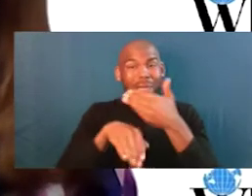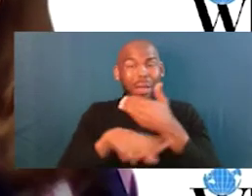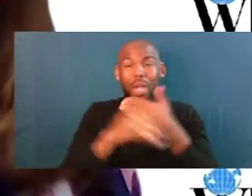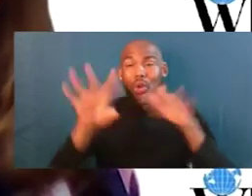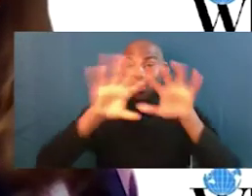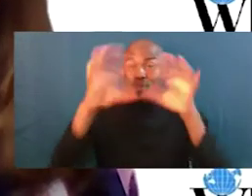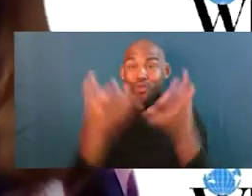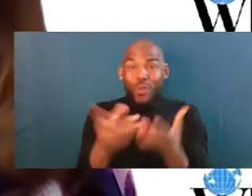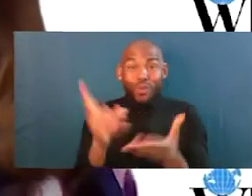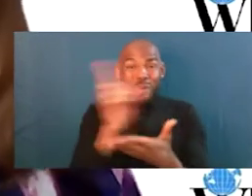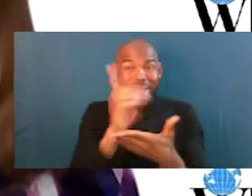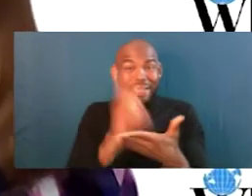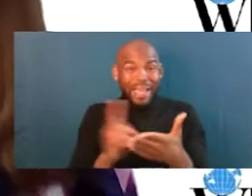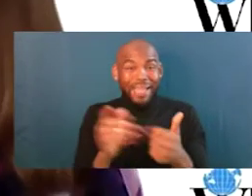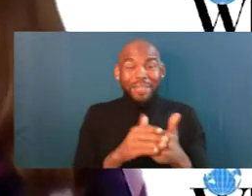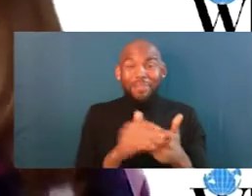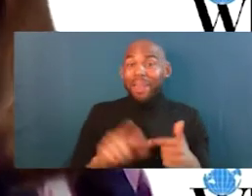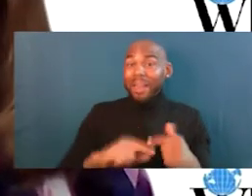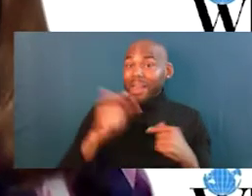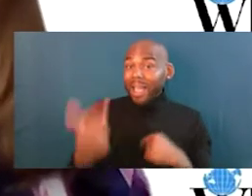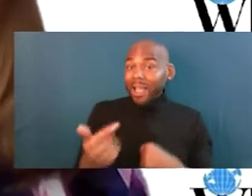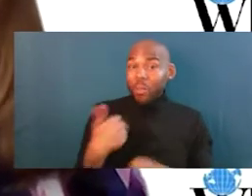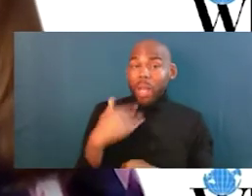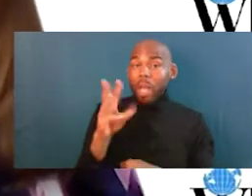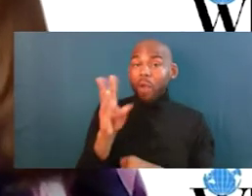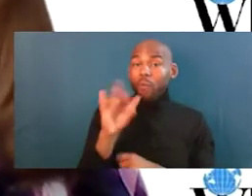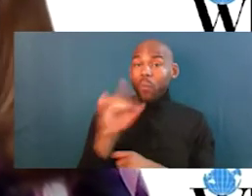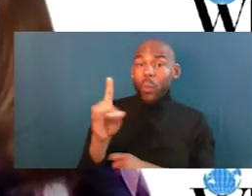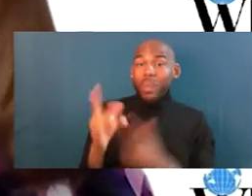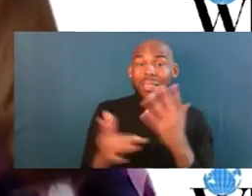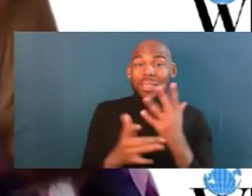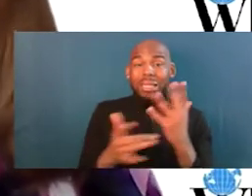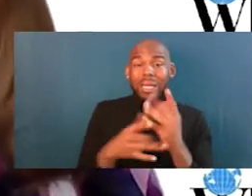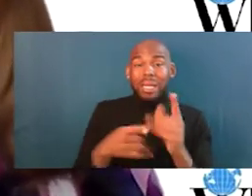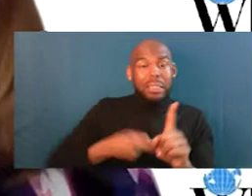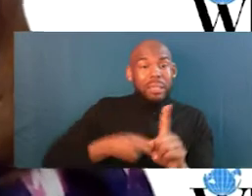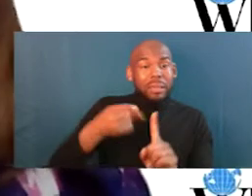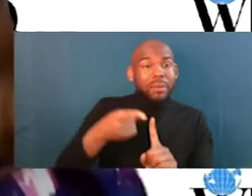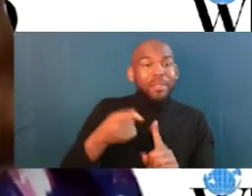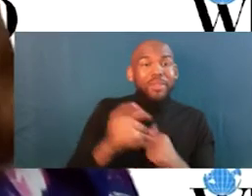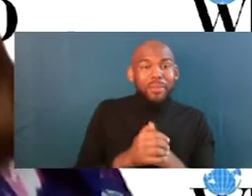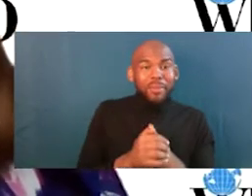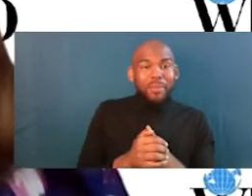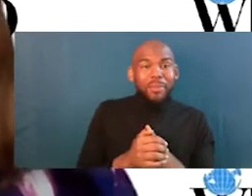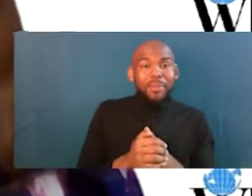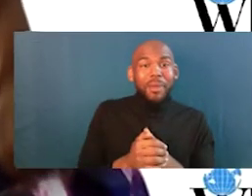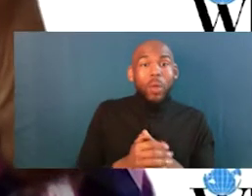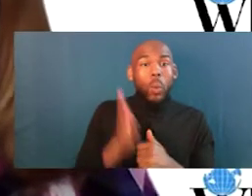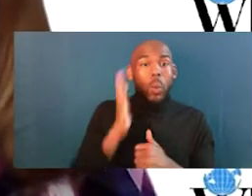universal design. Next up, we have WID's technology specialist, Dustin Snowadzky who will show